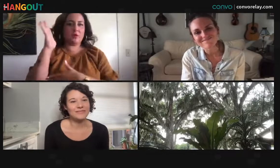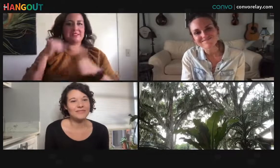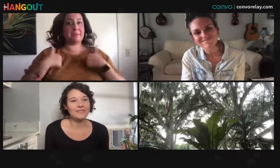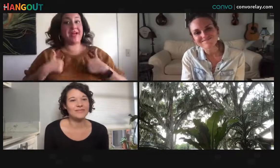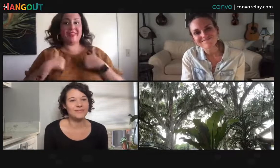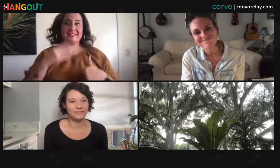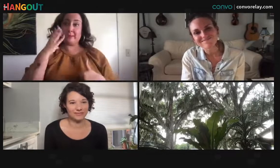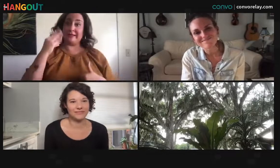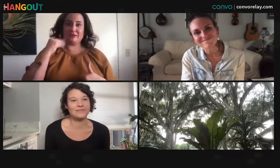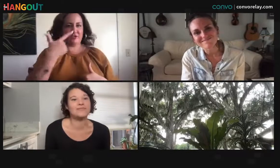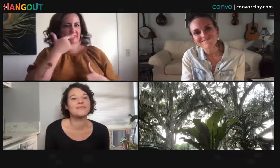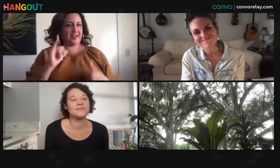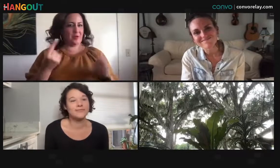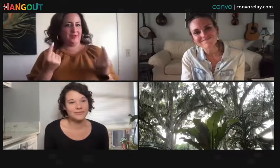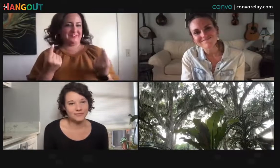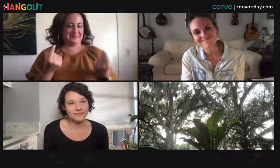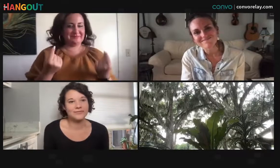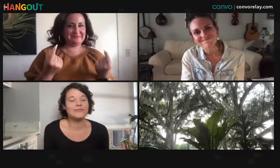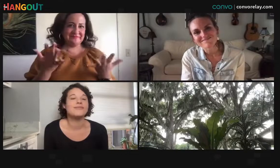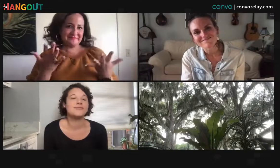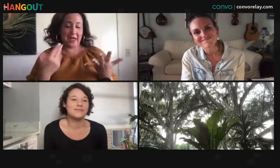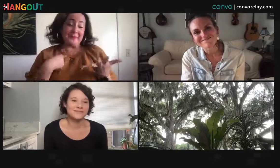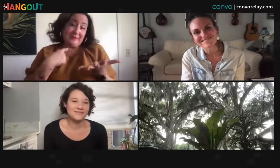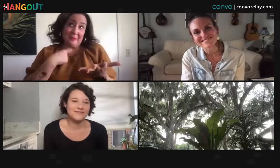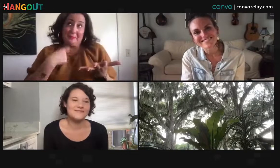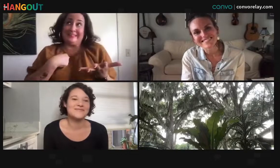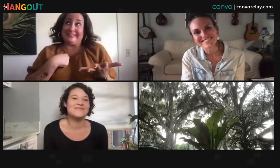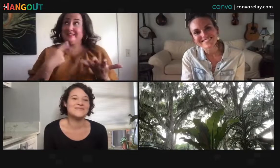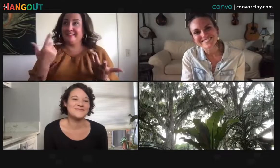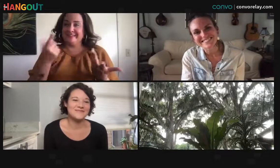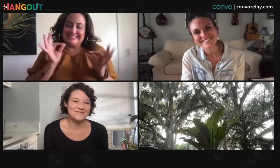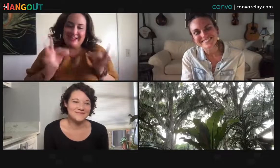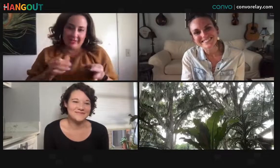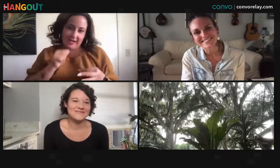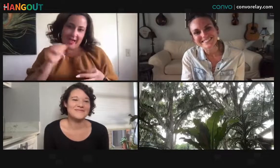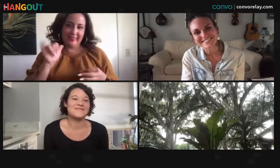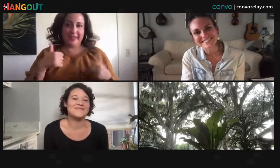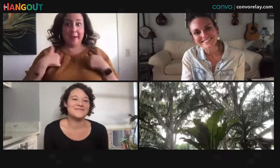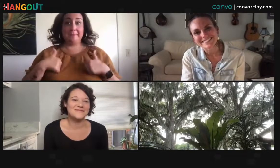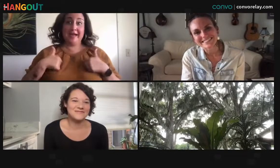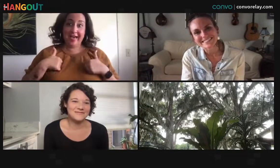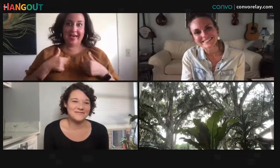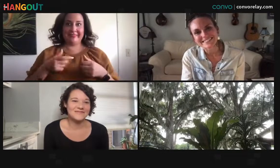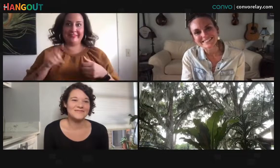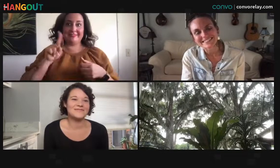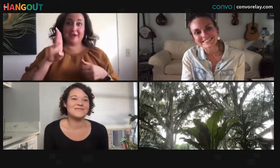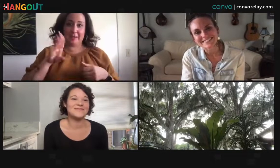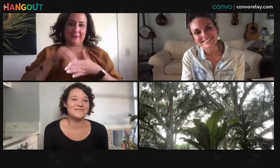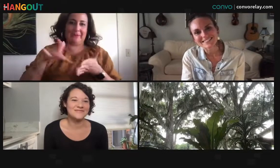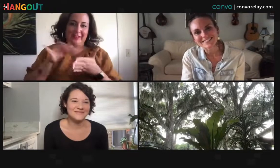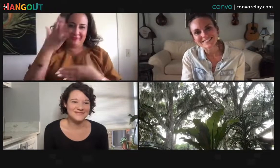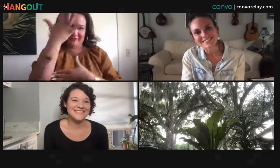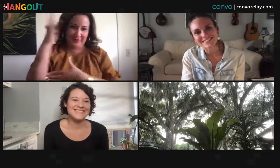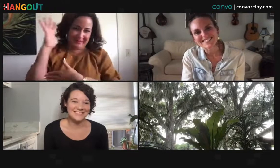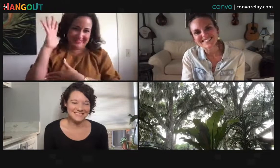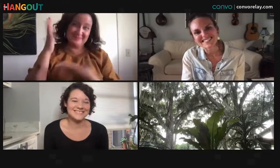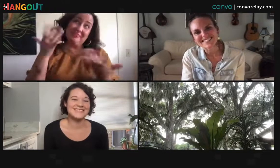so let me ask you what does a forest bathing experience look like i mean i know for me definitely it's not like taking a bath it's not a bathtub in the